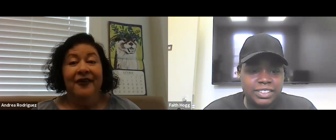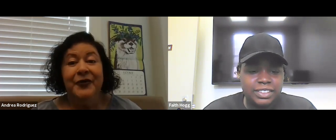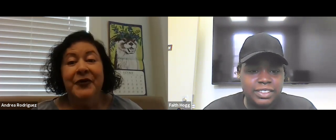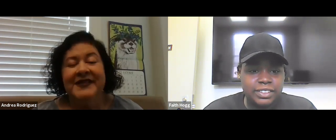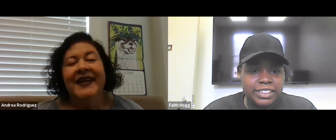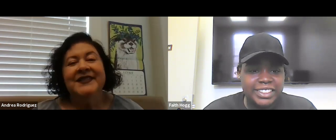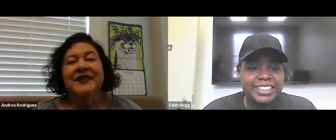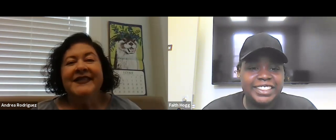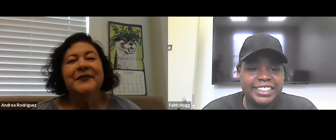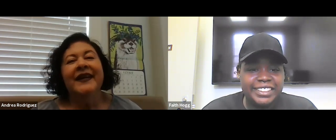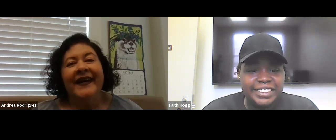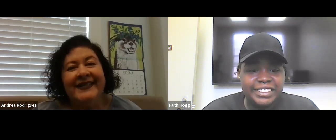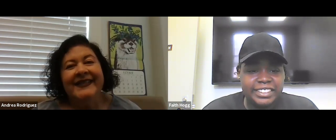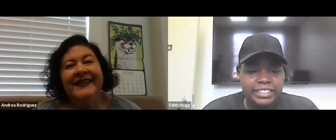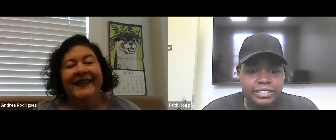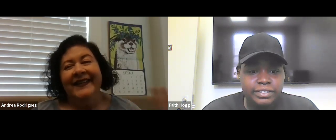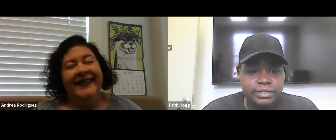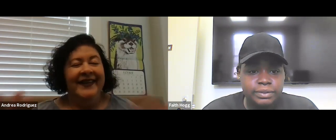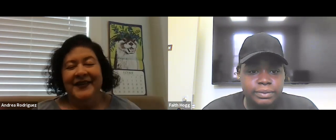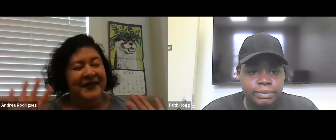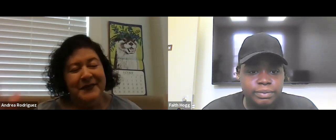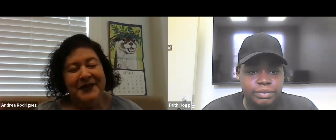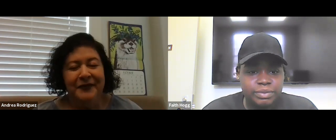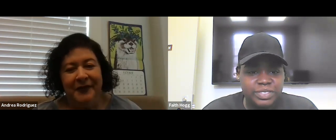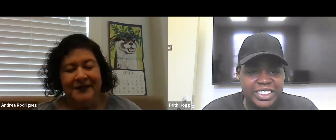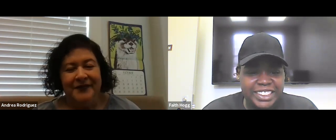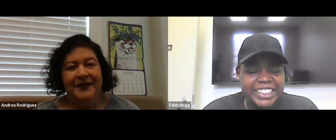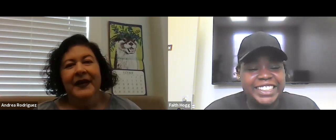Of course, so this is what I did. And, you know, let me know if it works for you,